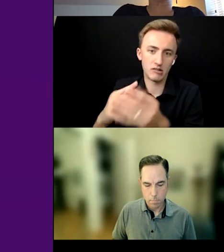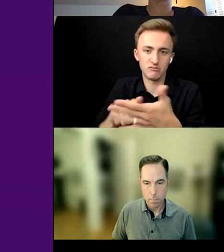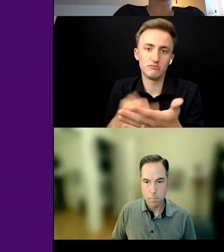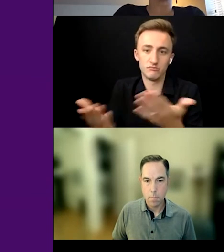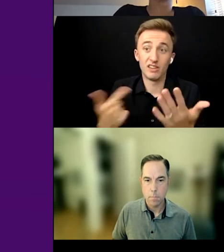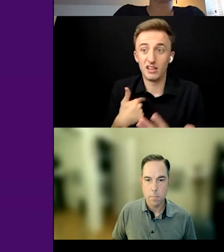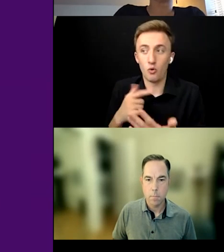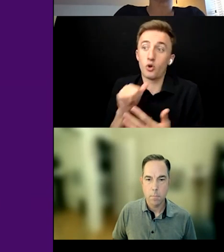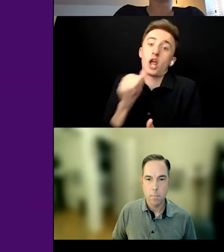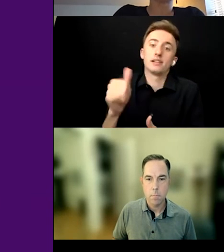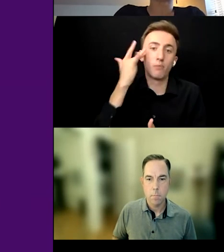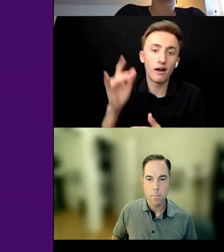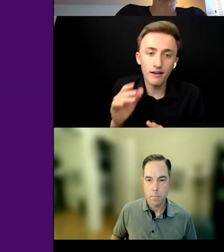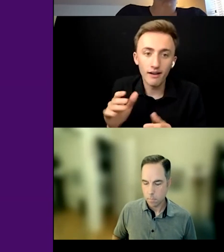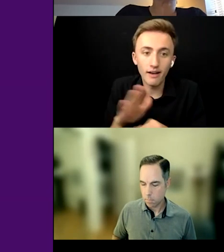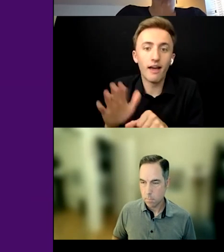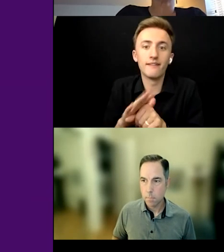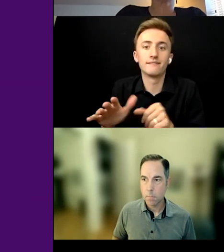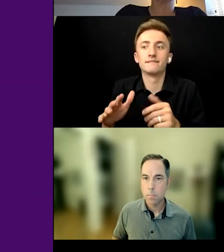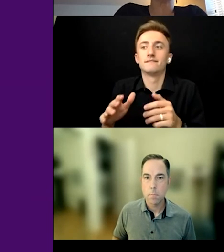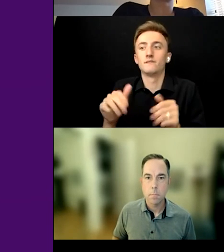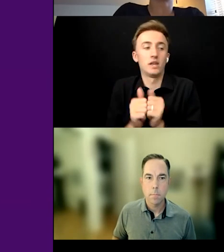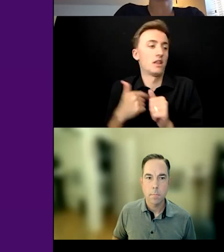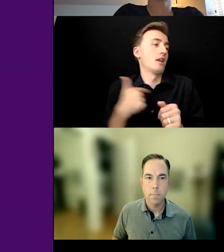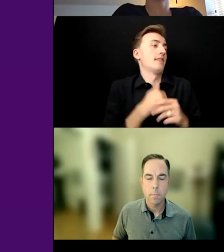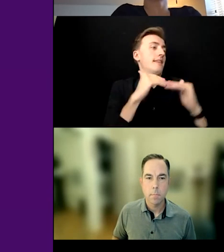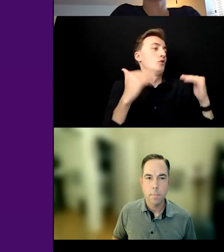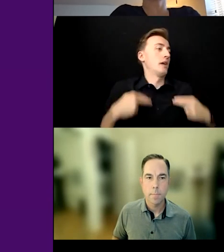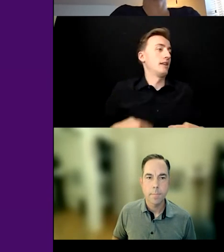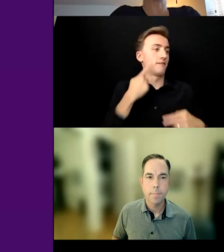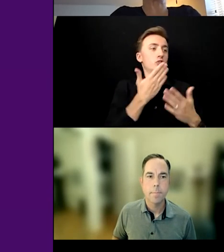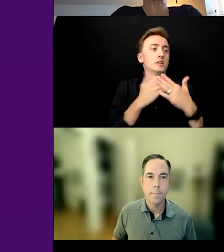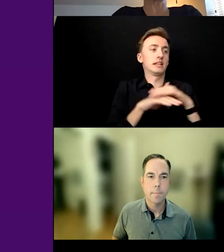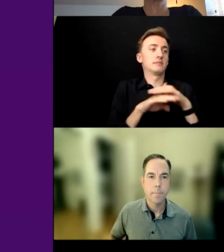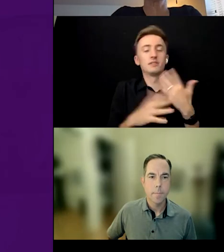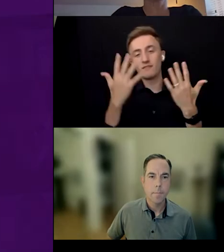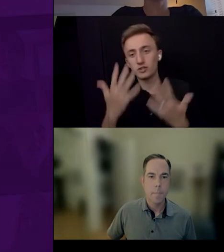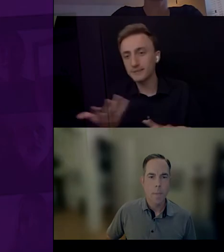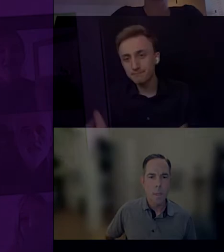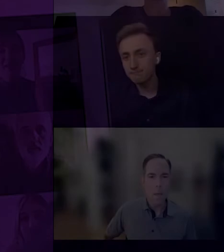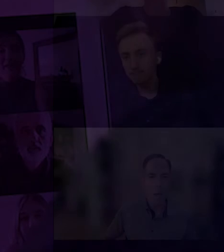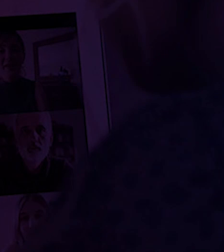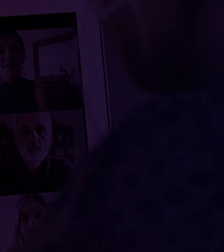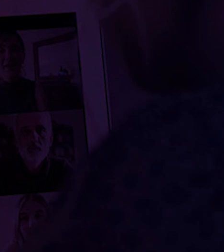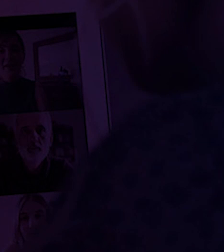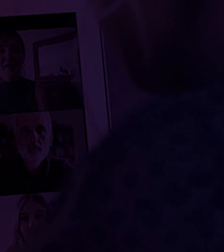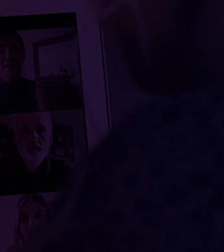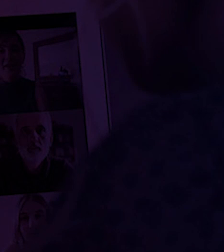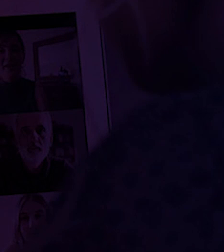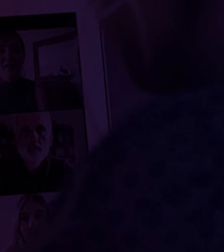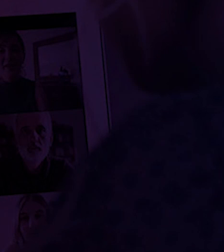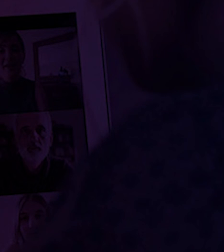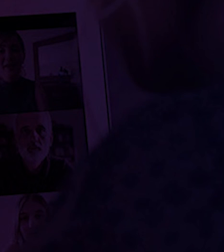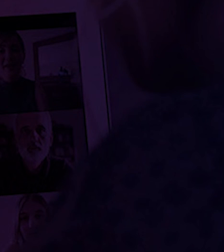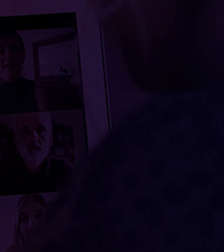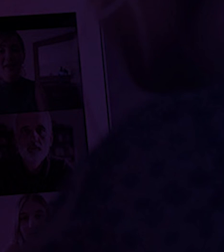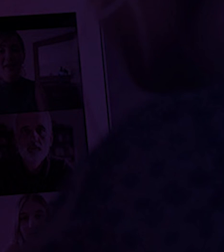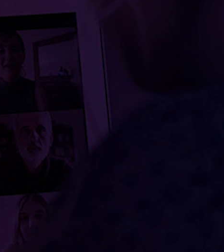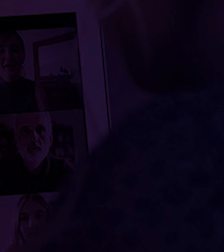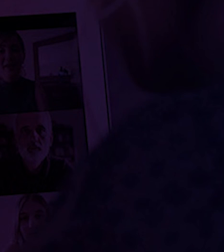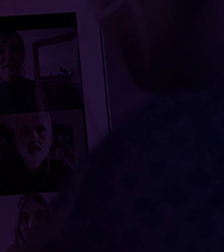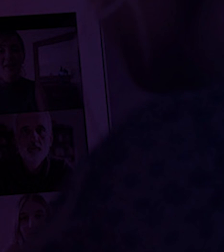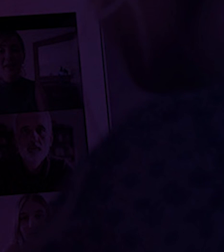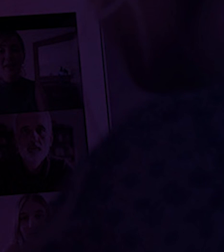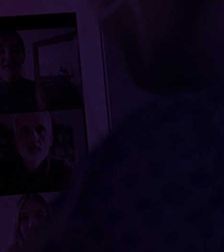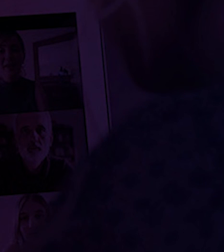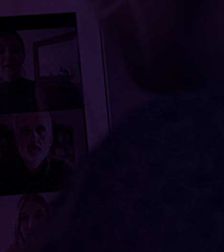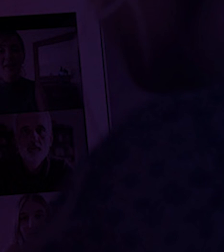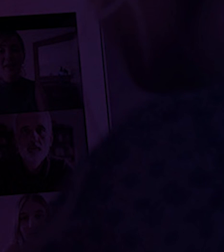with things on the level of humanity that is needed for good accessibility, unfortunately.